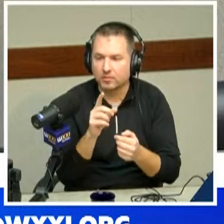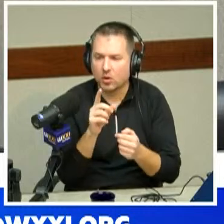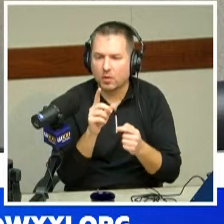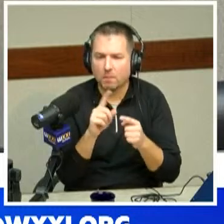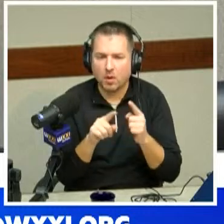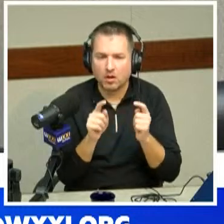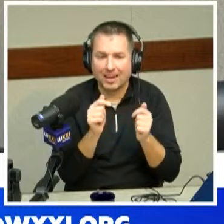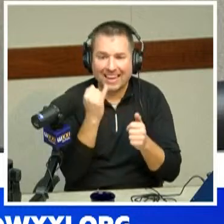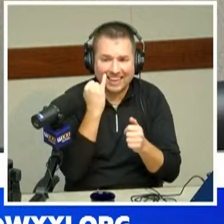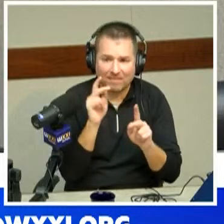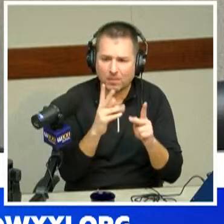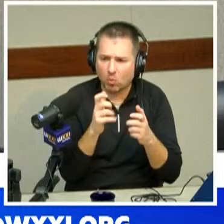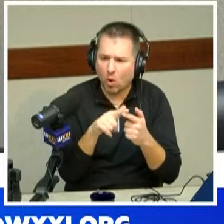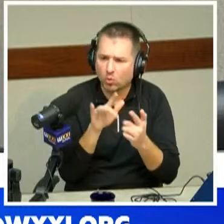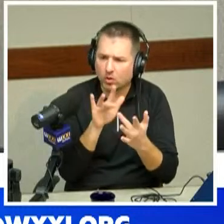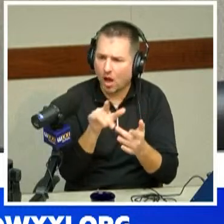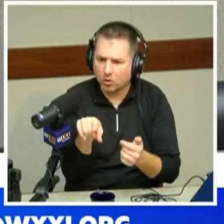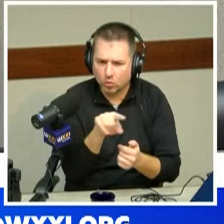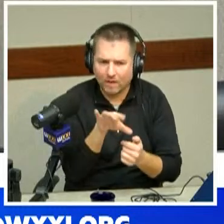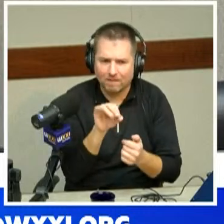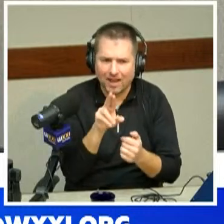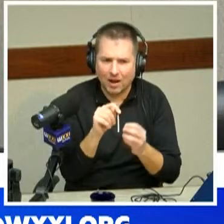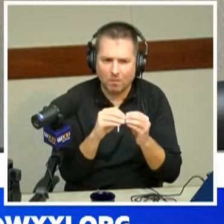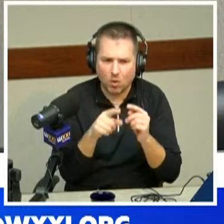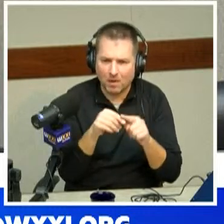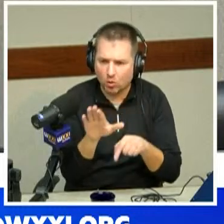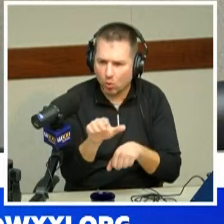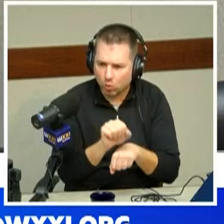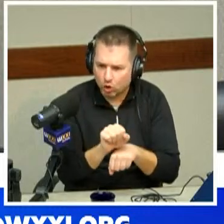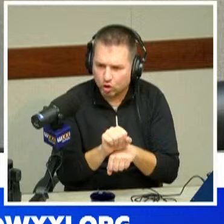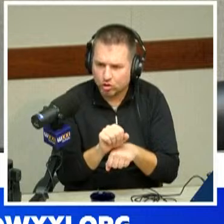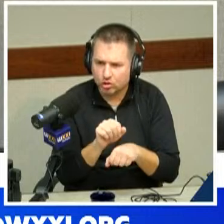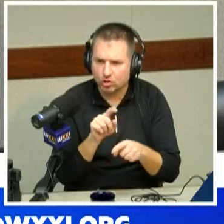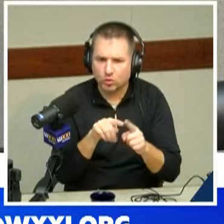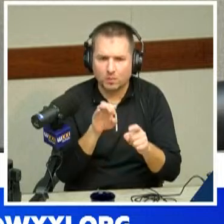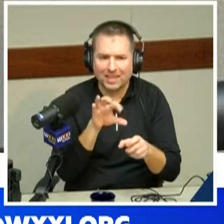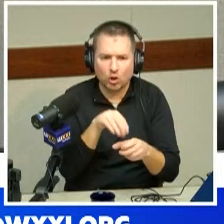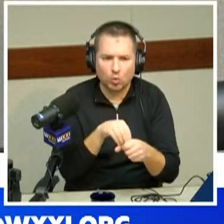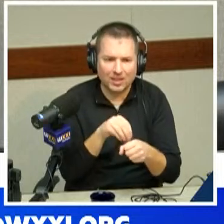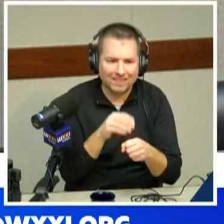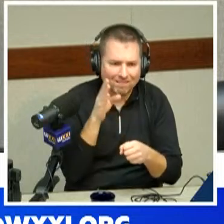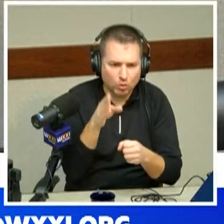want to learn more about your work on tips if they want to be included in future studies how do they